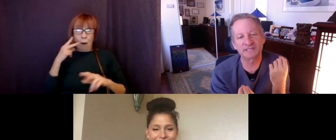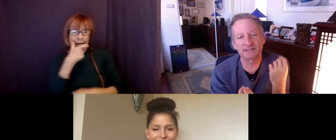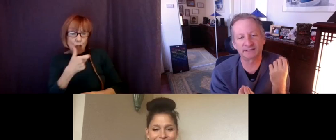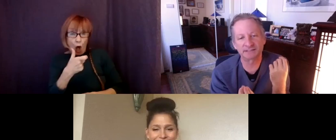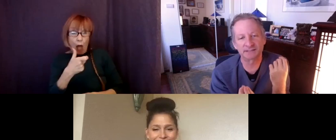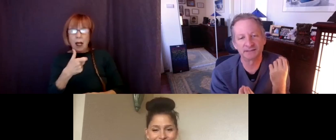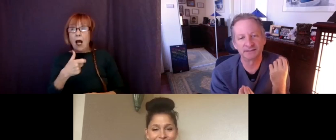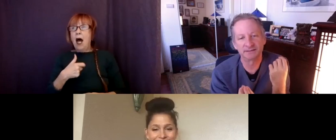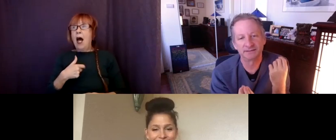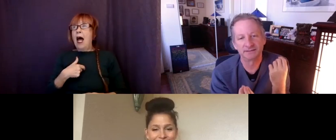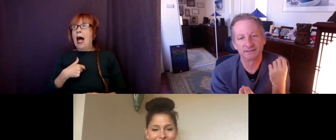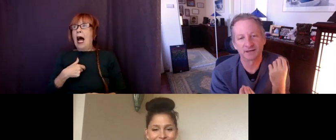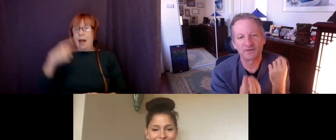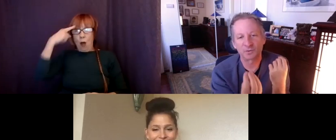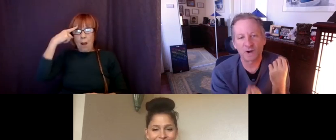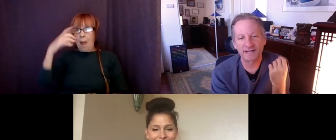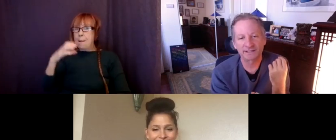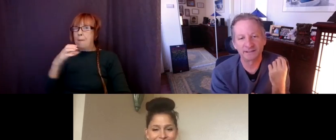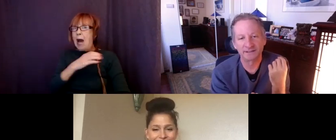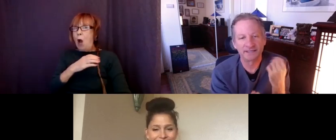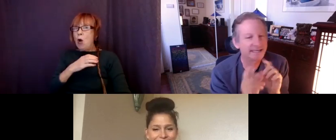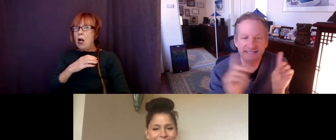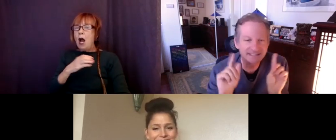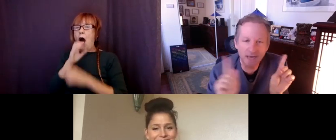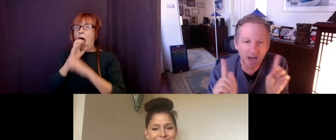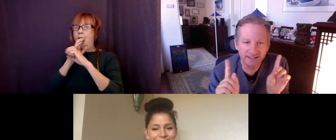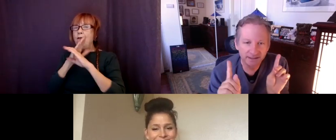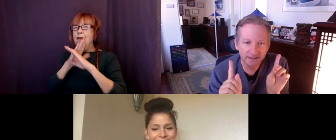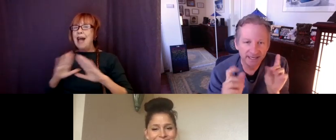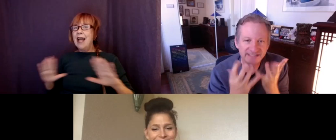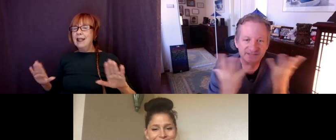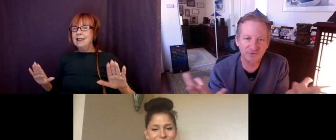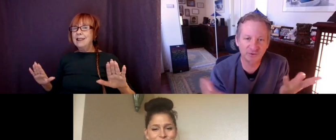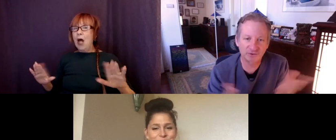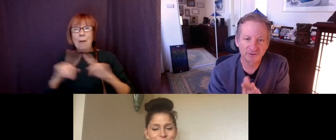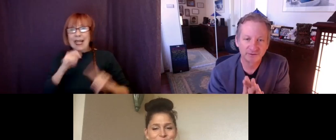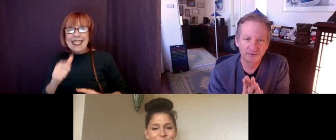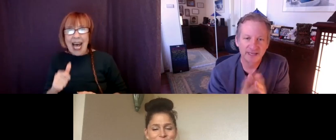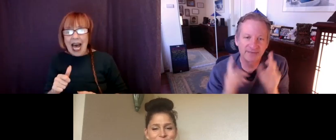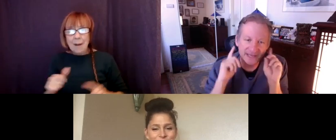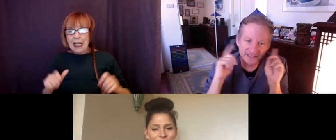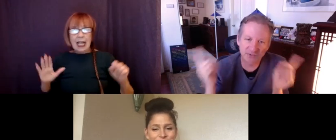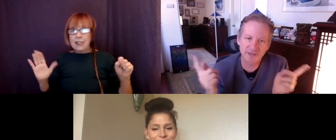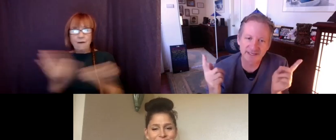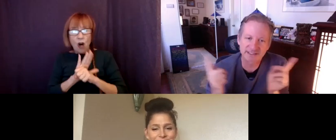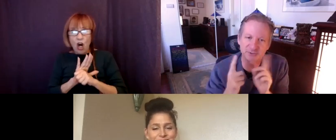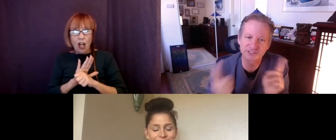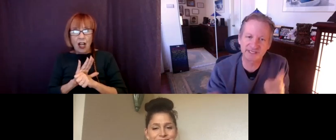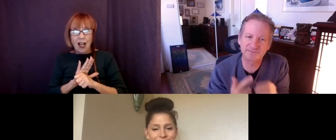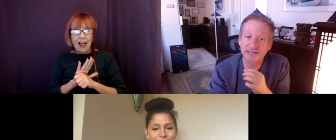silence. Of quiet. Yet it's not. It's full, and that's the way it's perceived by some.